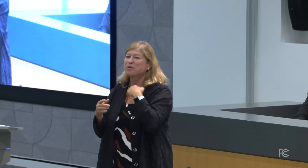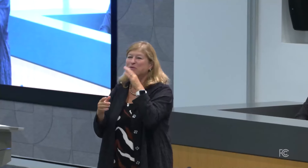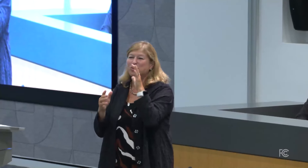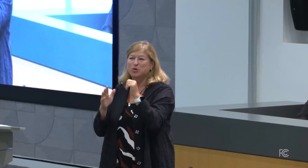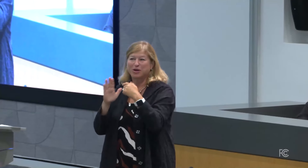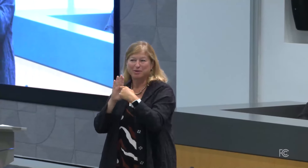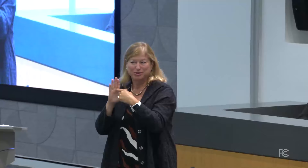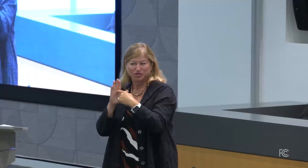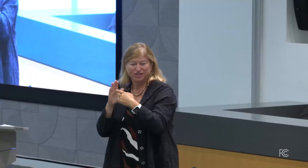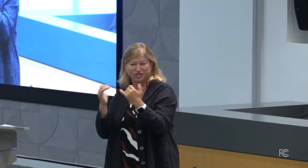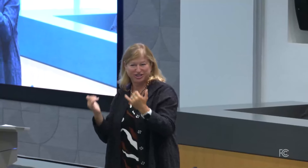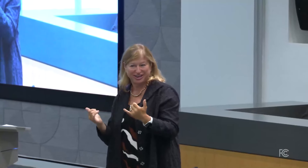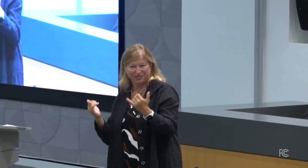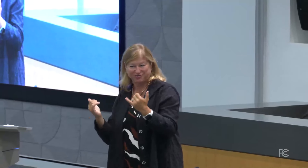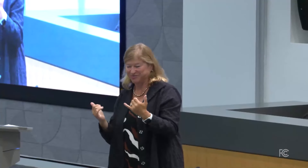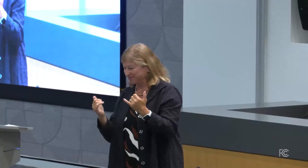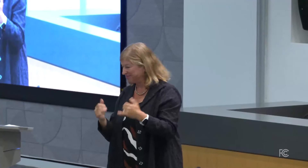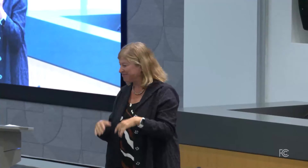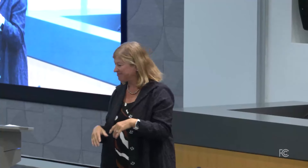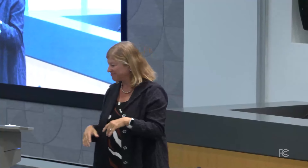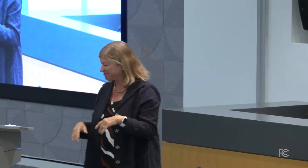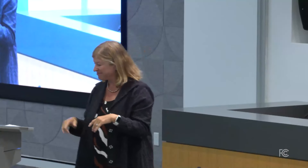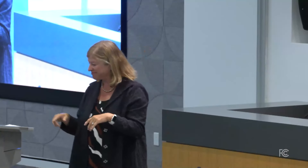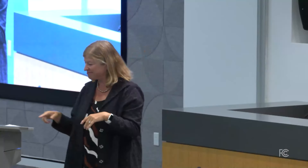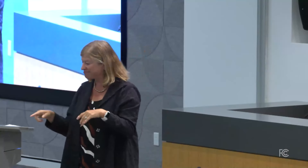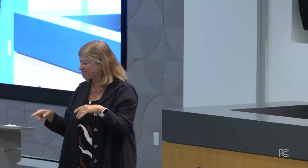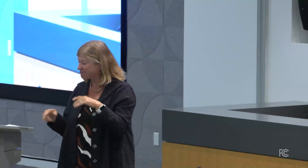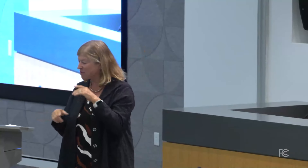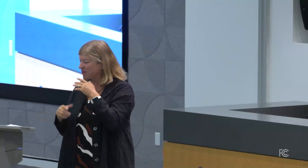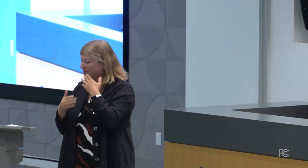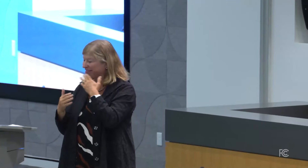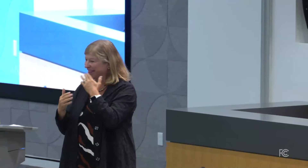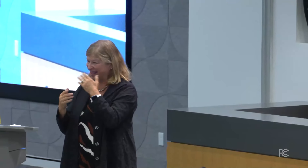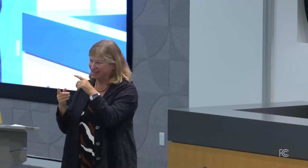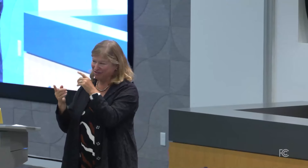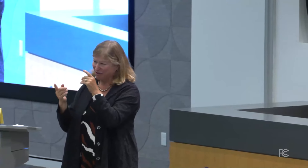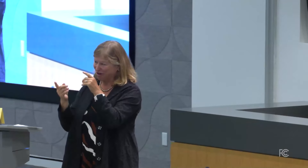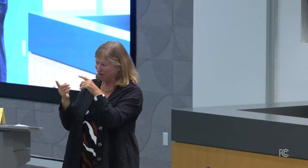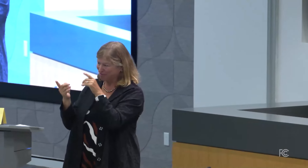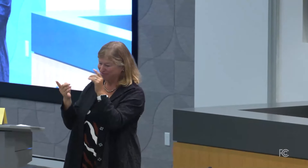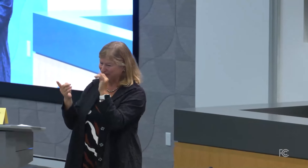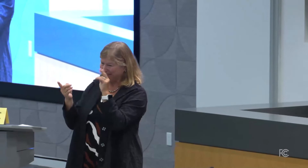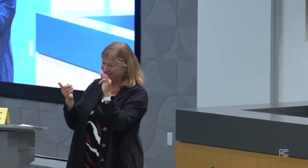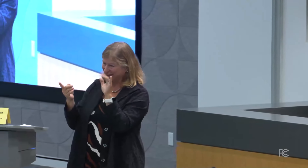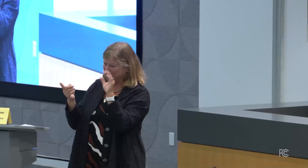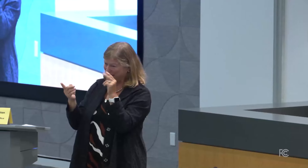DVC AND THE WHITE HOUSE'S EXECUTIVE ORDERS. VERY TIMELY.